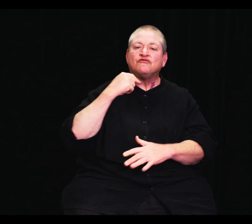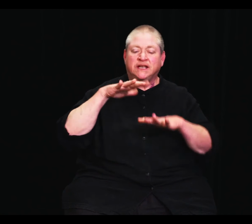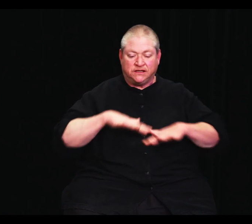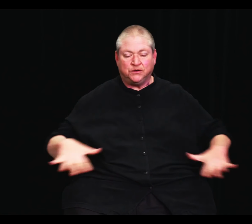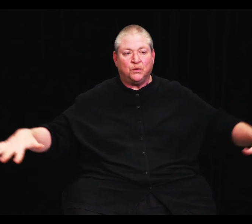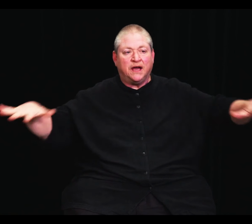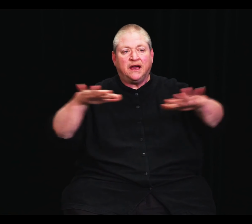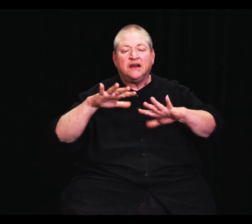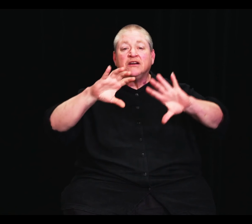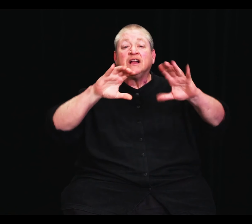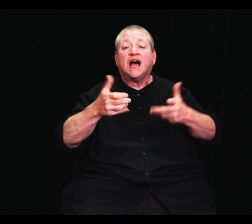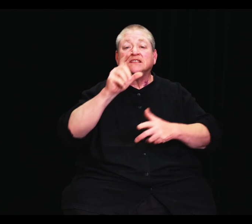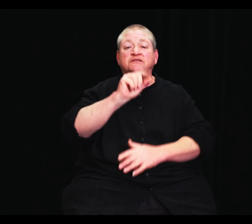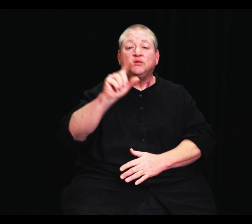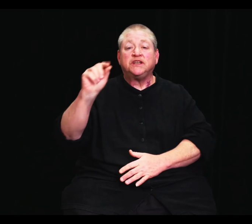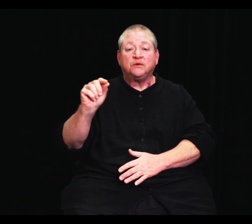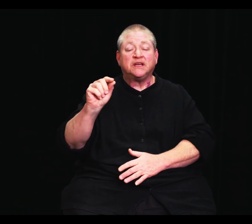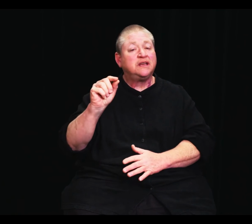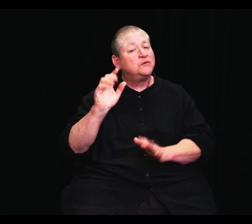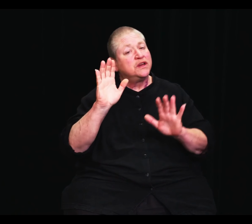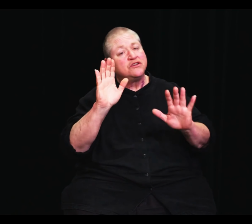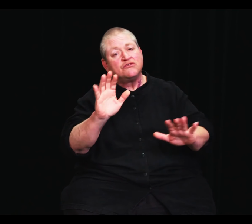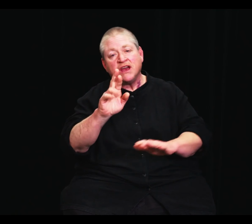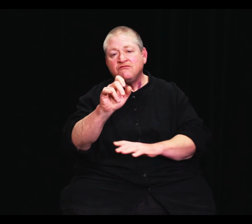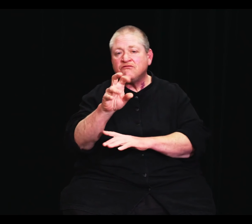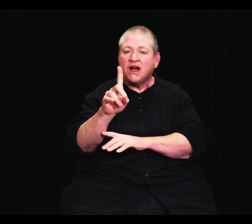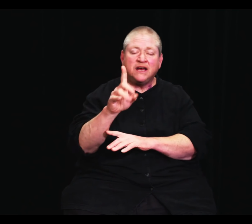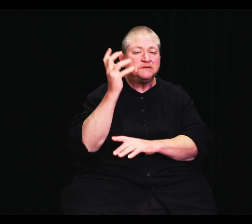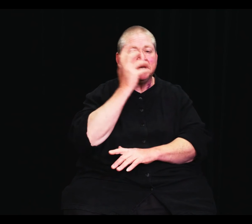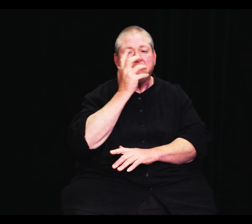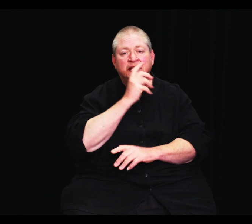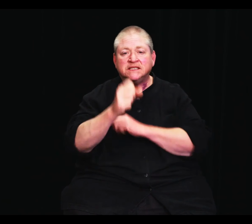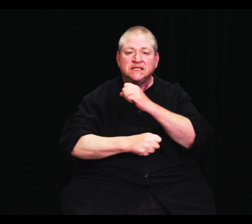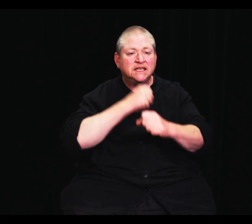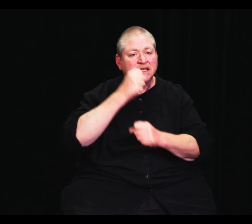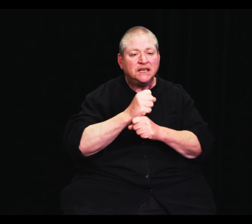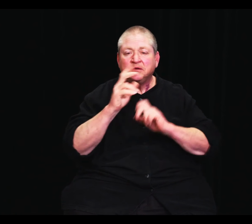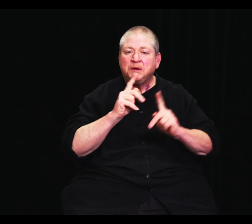We made it through Zoom university! Woo! [CLAPPING] Bruce Jones, out here on Red Square.